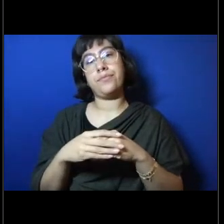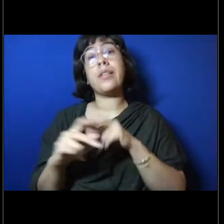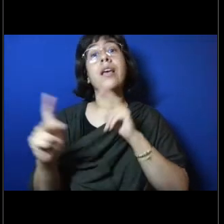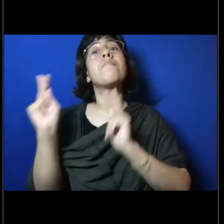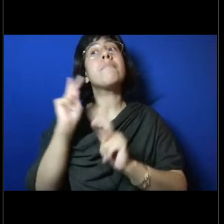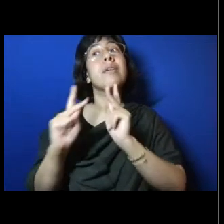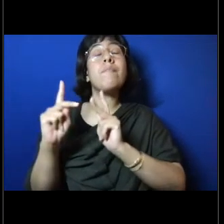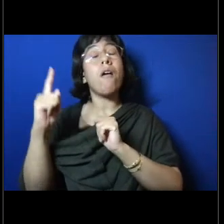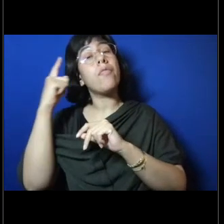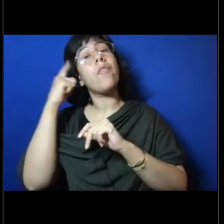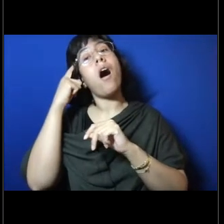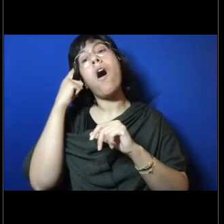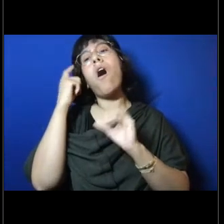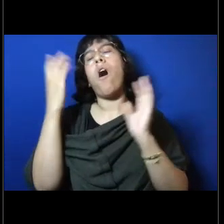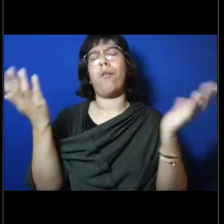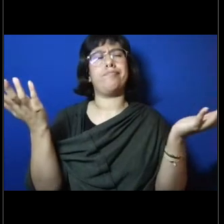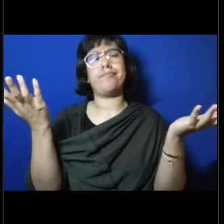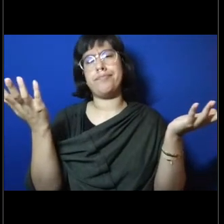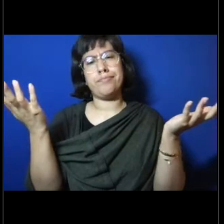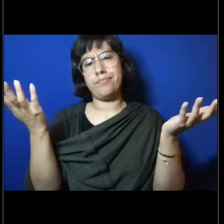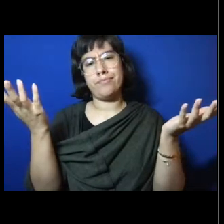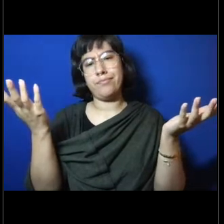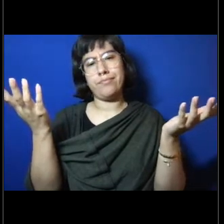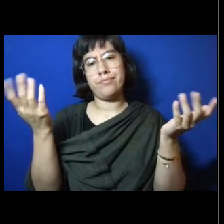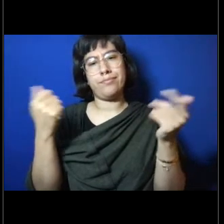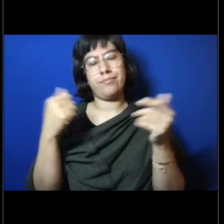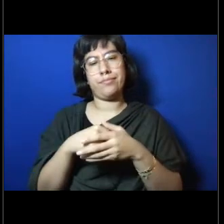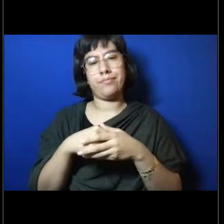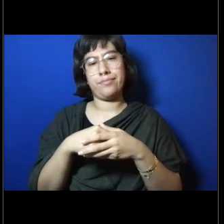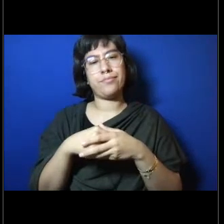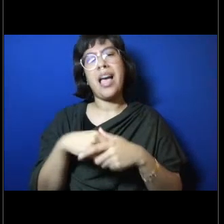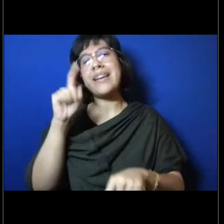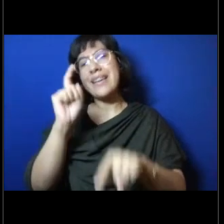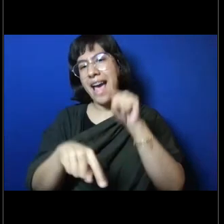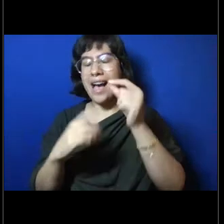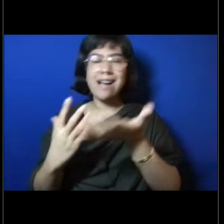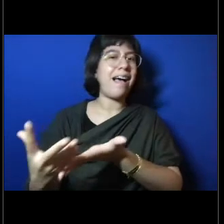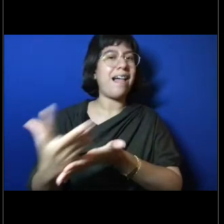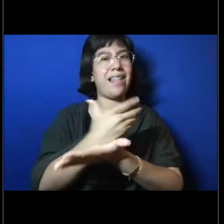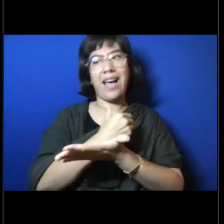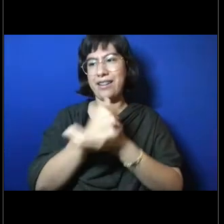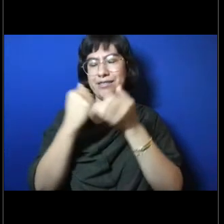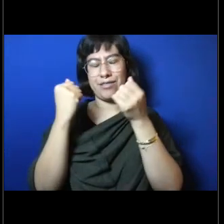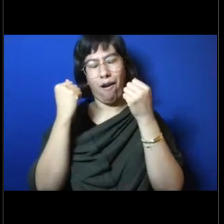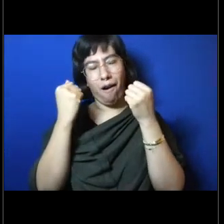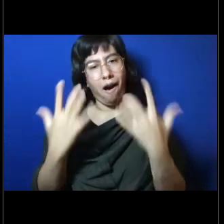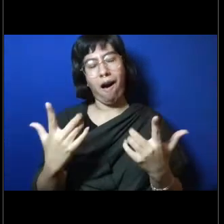that there was no way you could collect them all. There were just so many of them you couldn't collect them all.